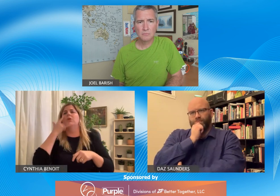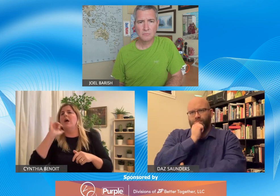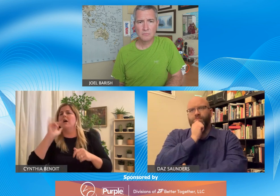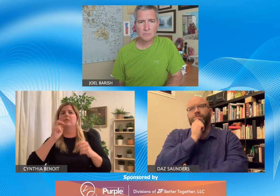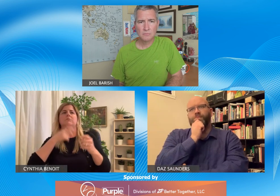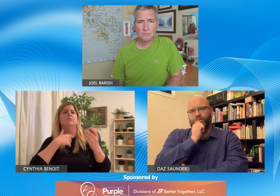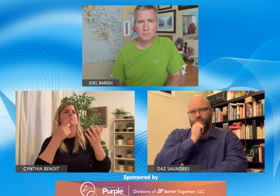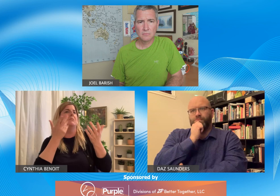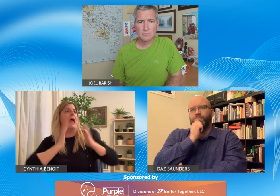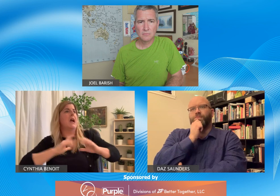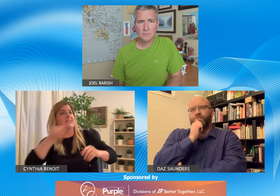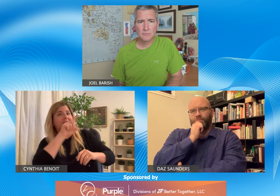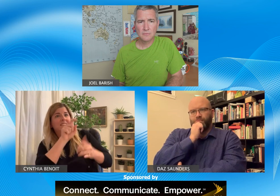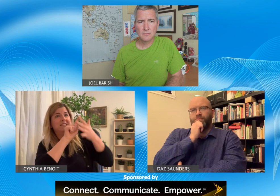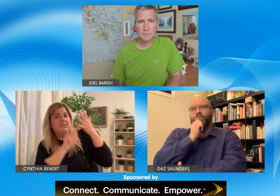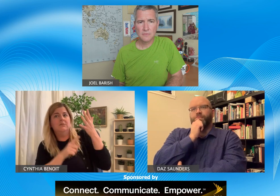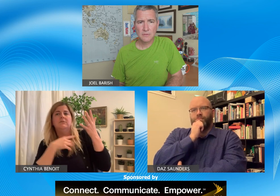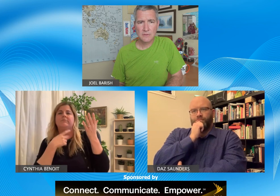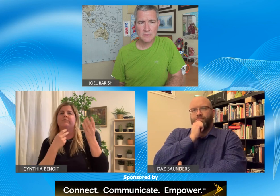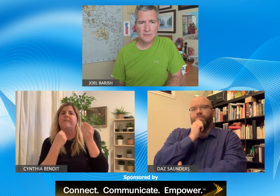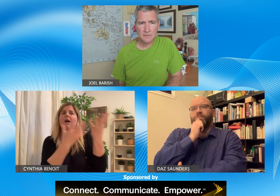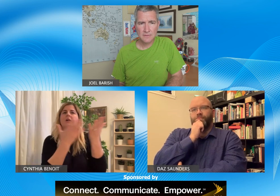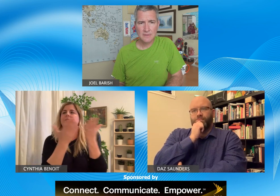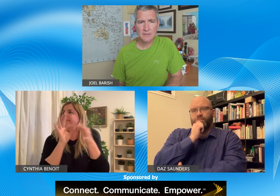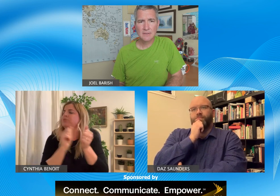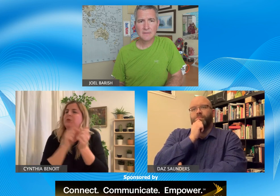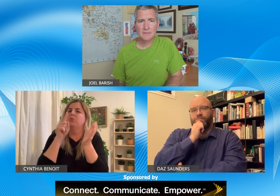Providing services for my client’s needs.